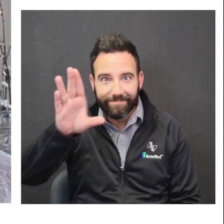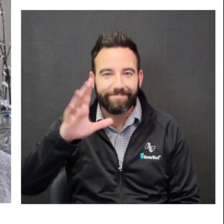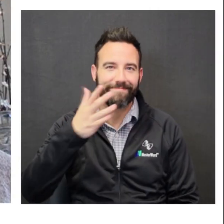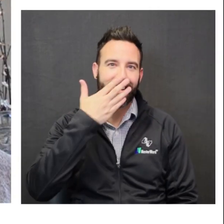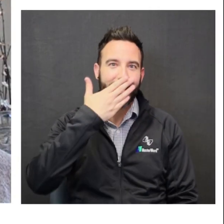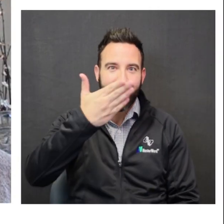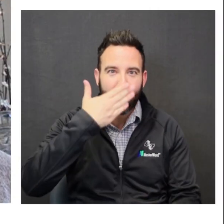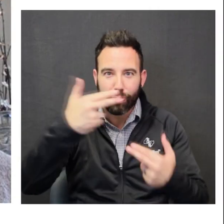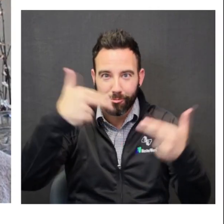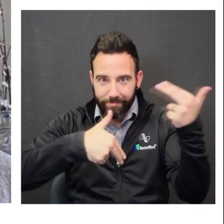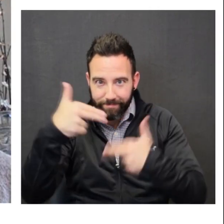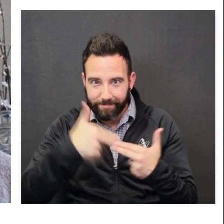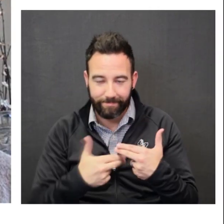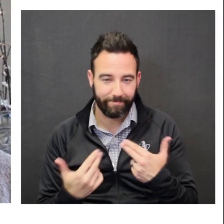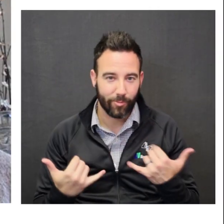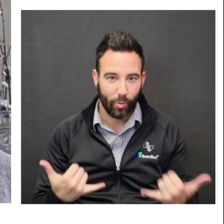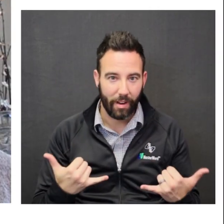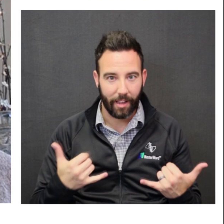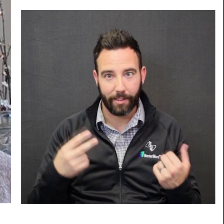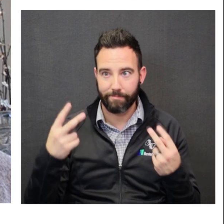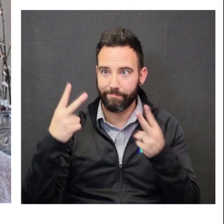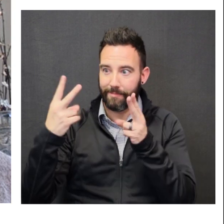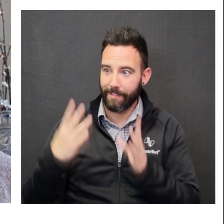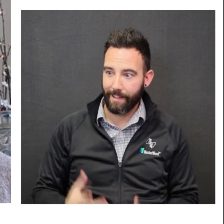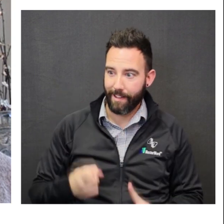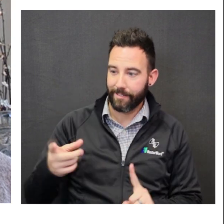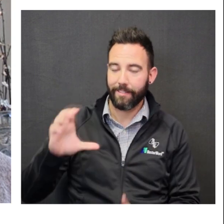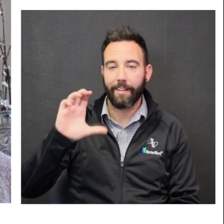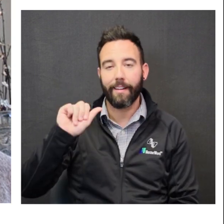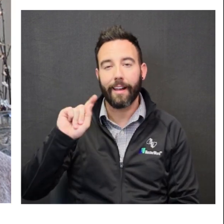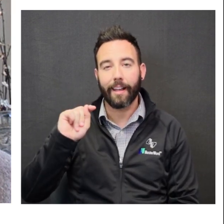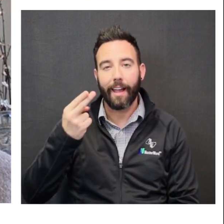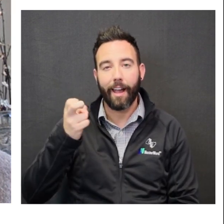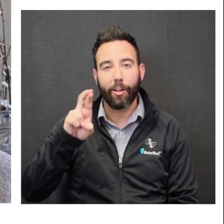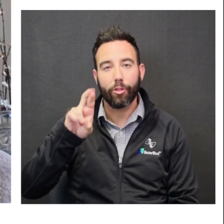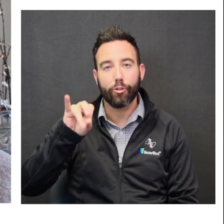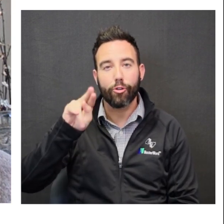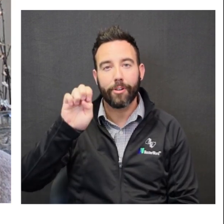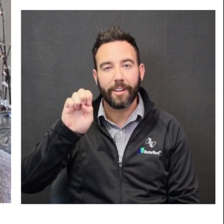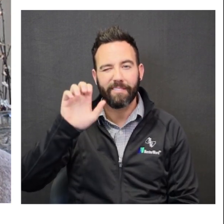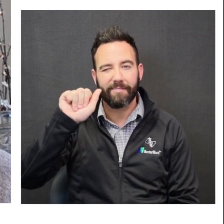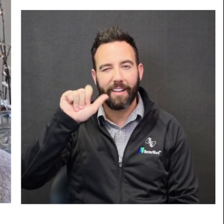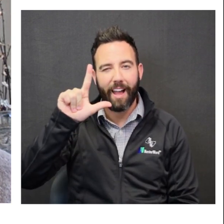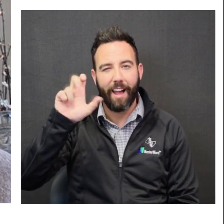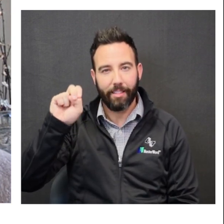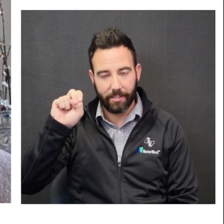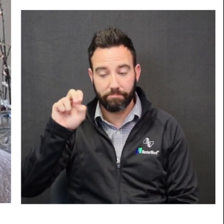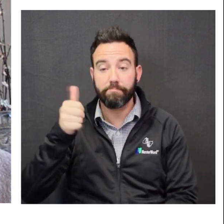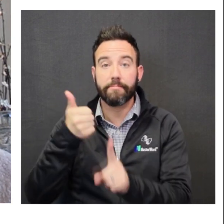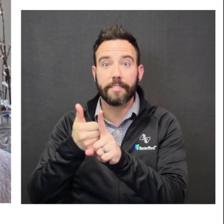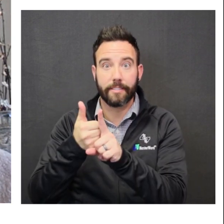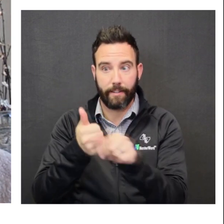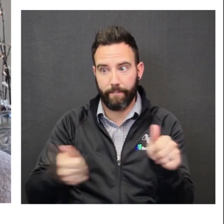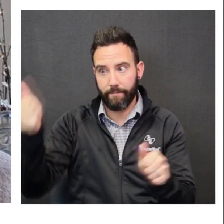Thank you for joining us today. We have a guest Katharine Allen who is the president of